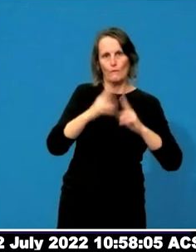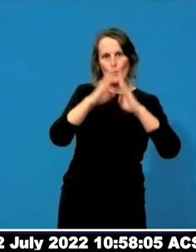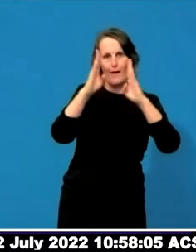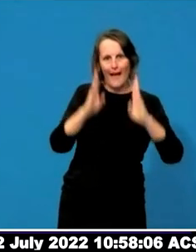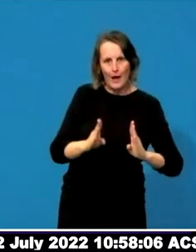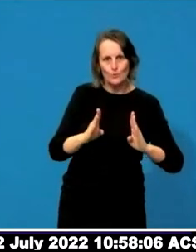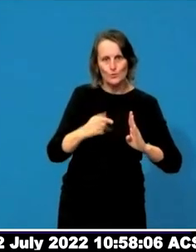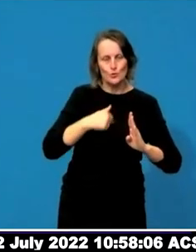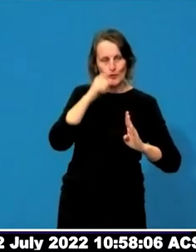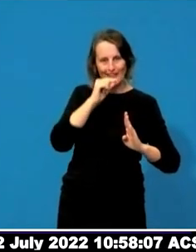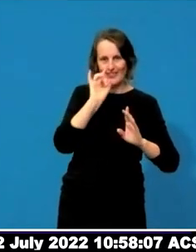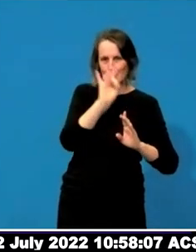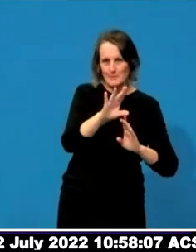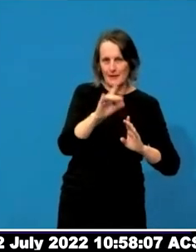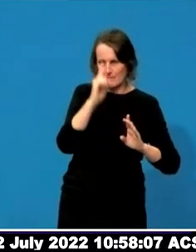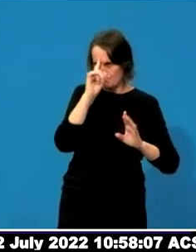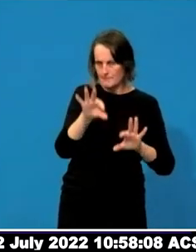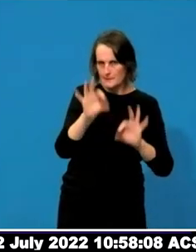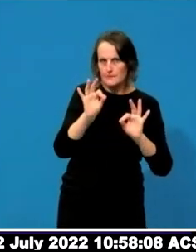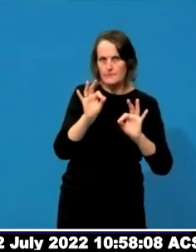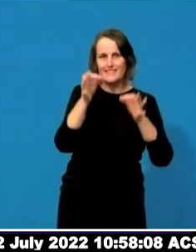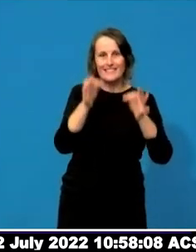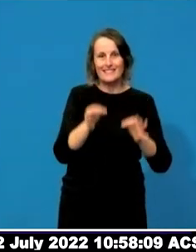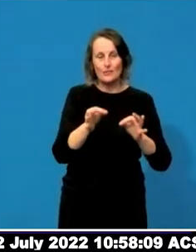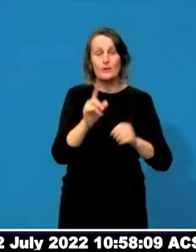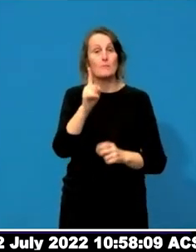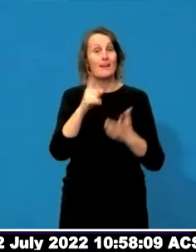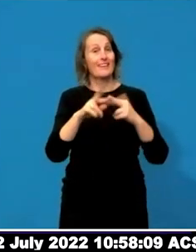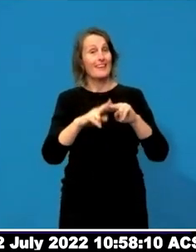But when we are talking about people with high disability needs,